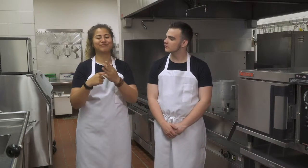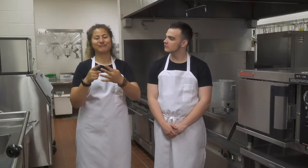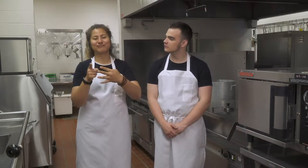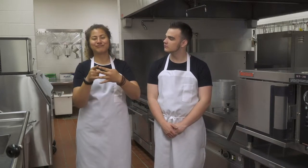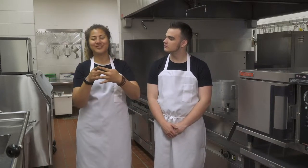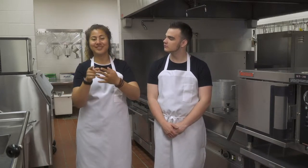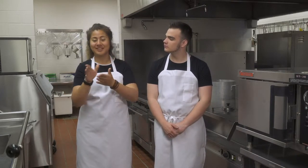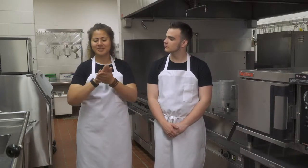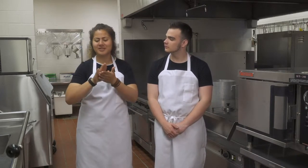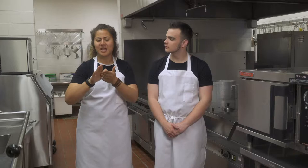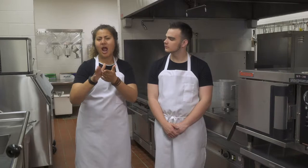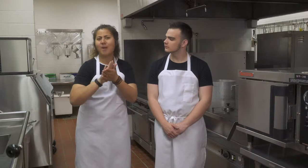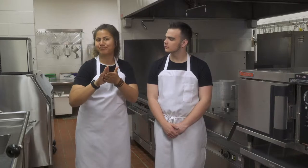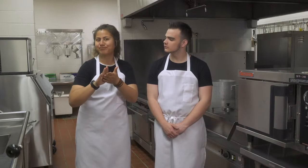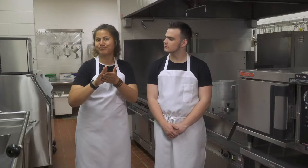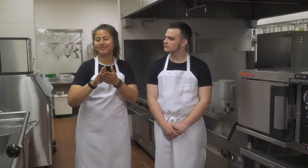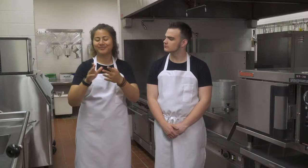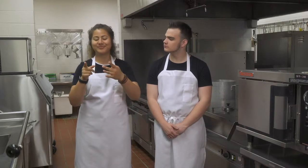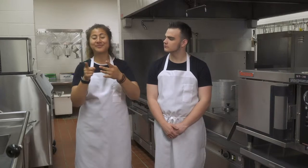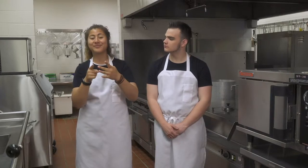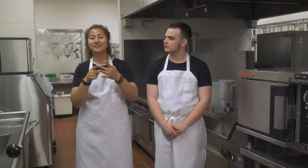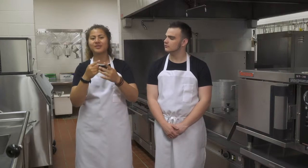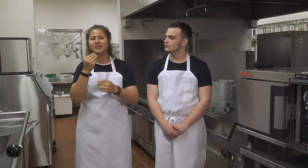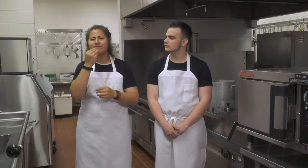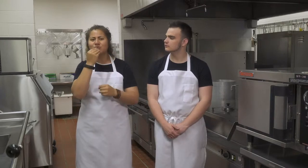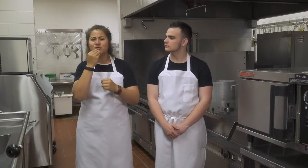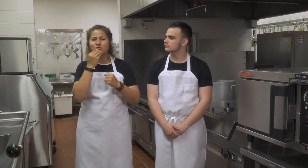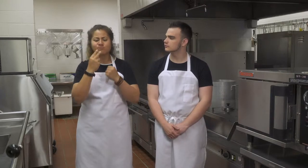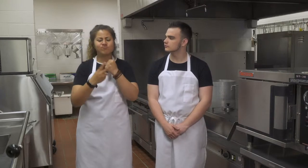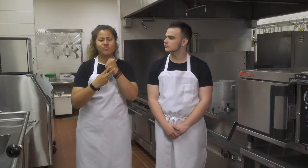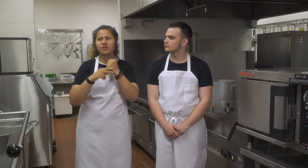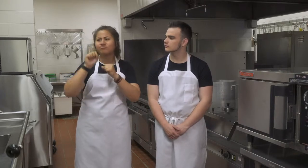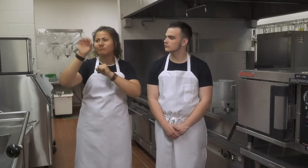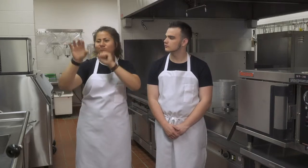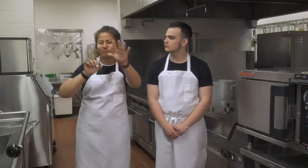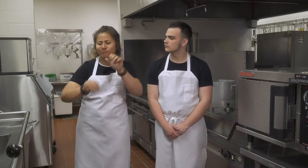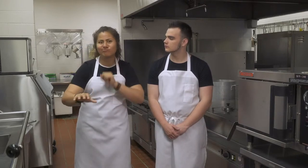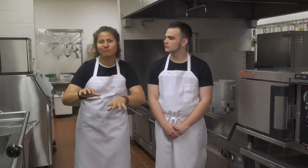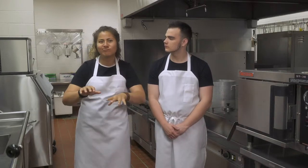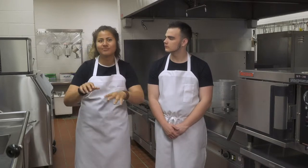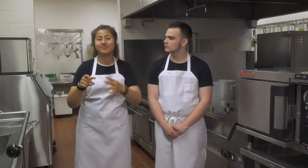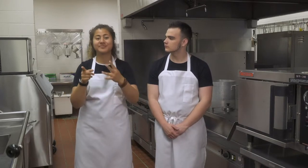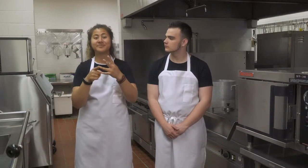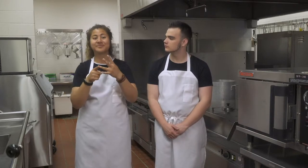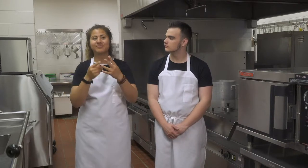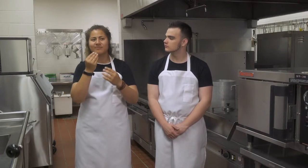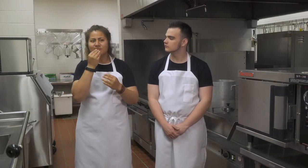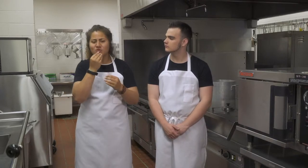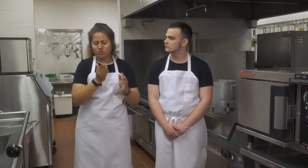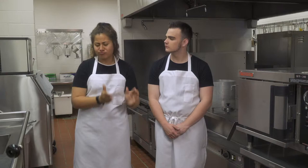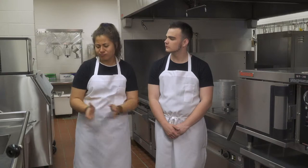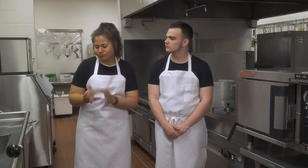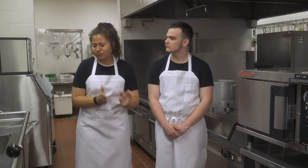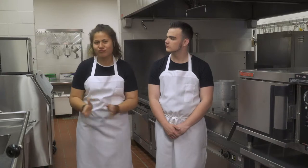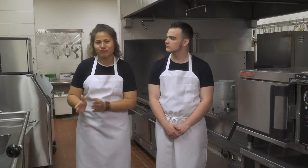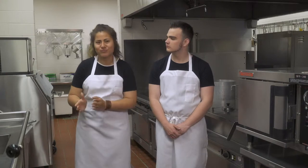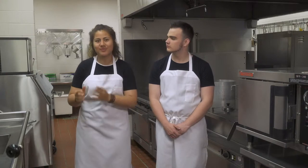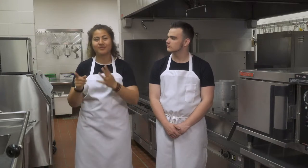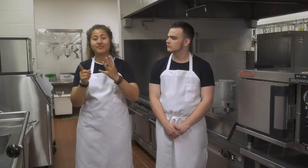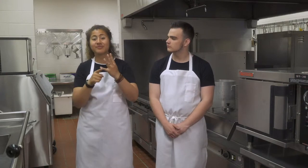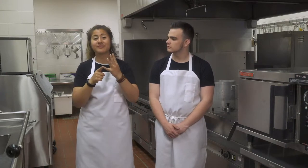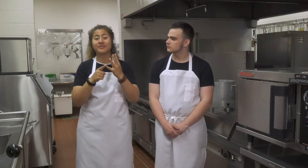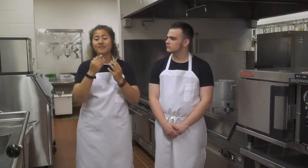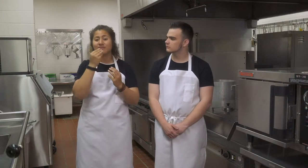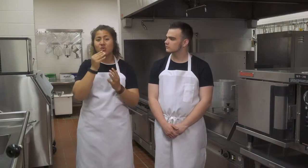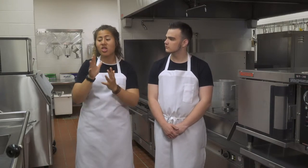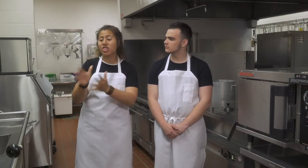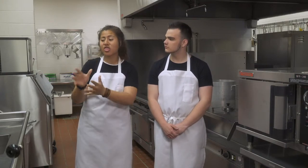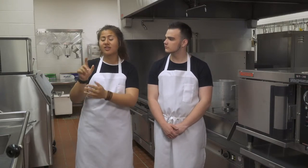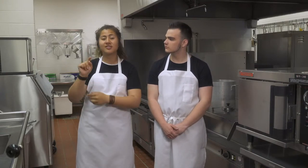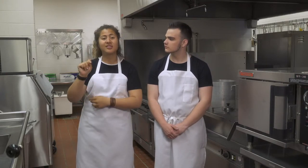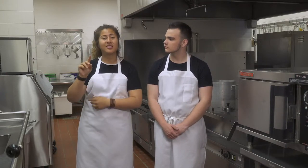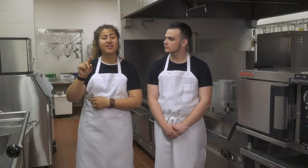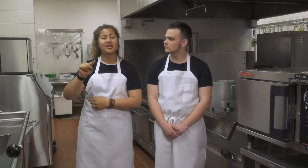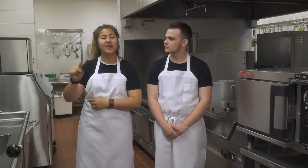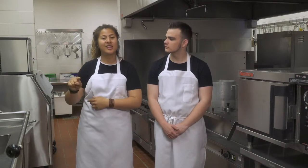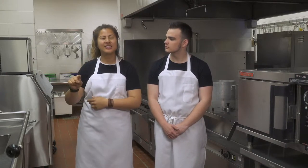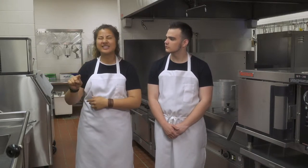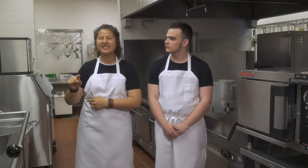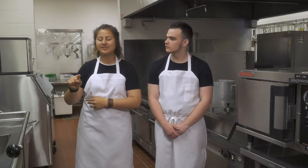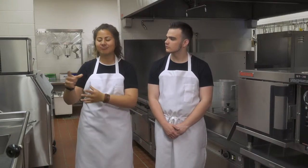For example, cleanliness, the storage of the food, preparing, and keeping food out of the temperature danger zone.